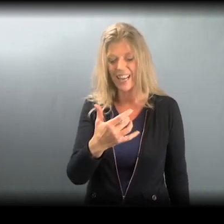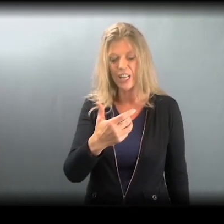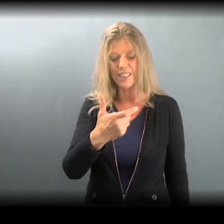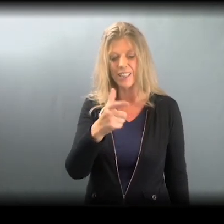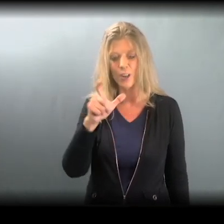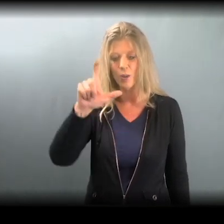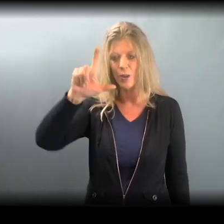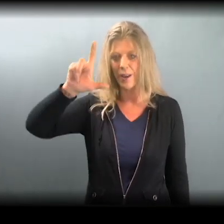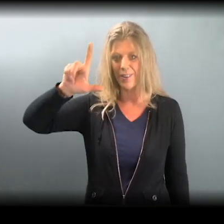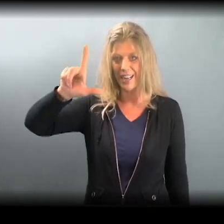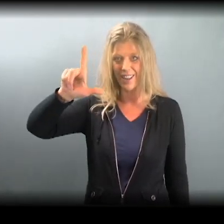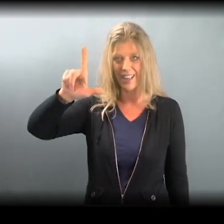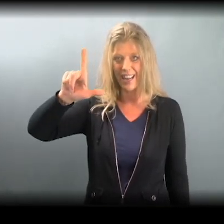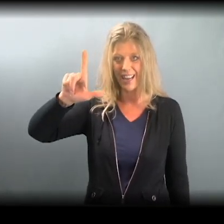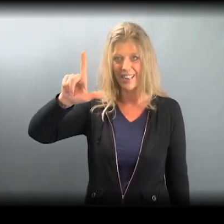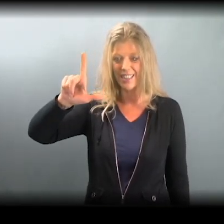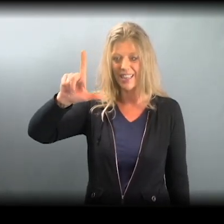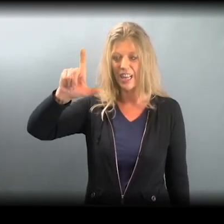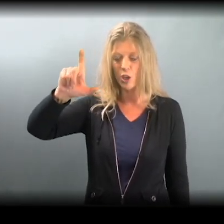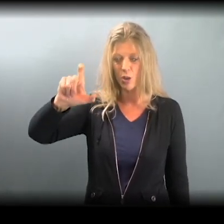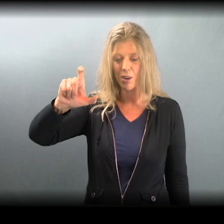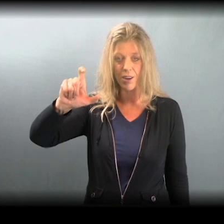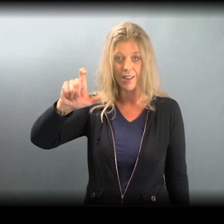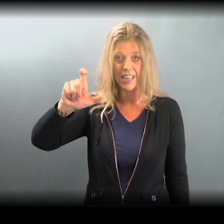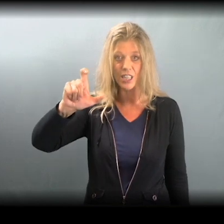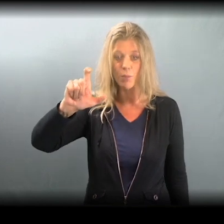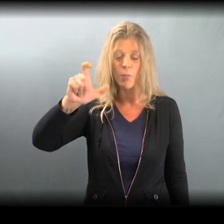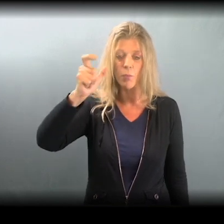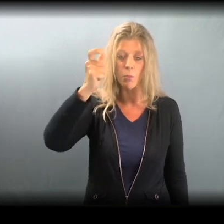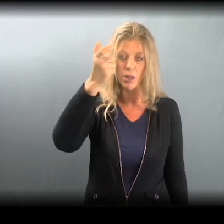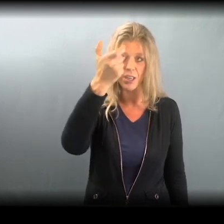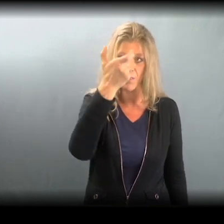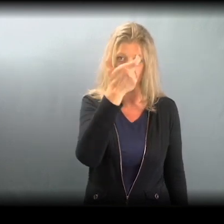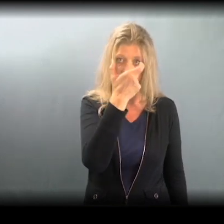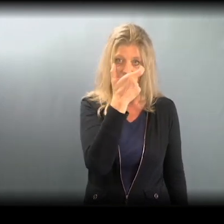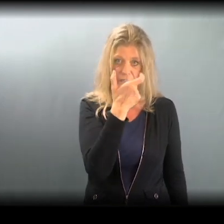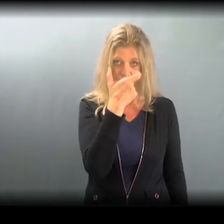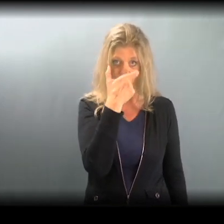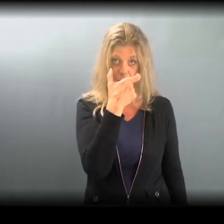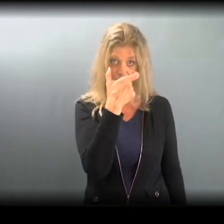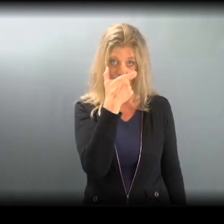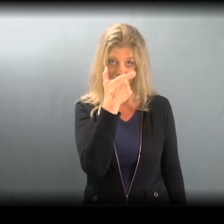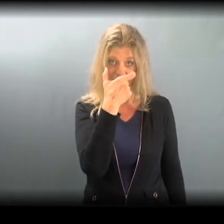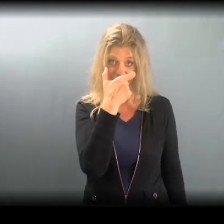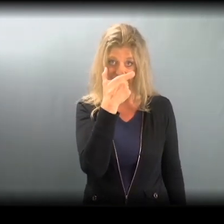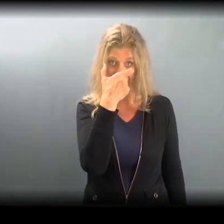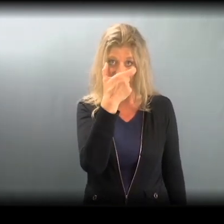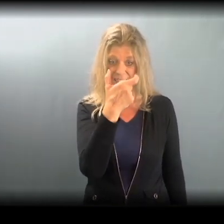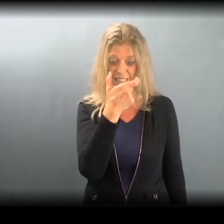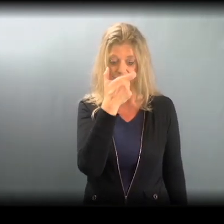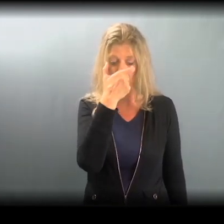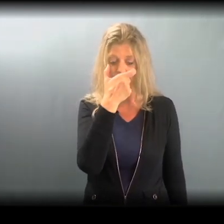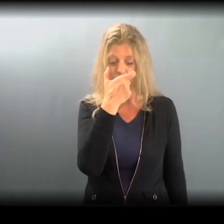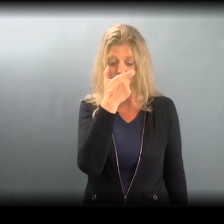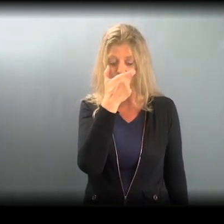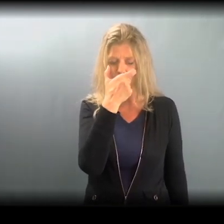So, you have an L-hand. You curl it, put your finger and your thumb at you eye, and then